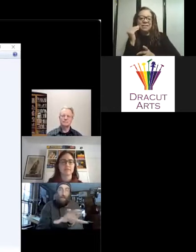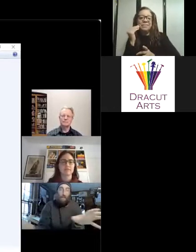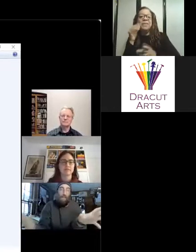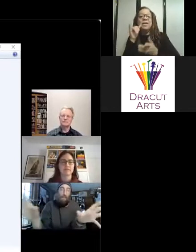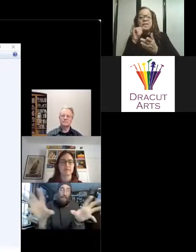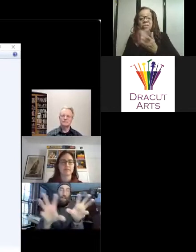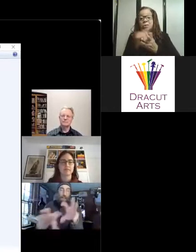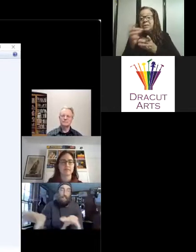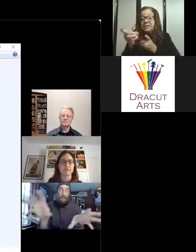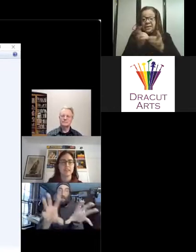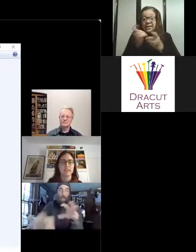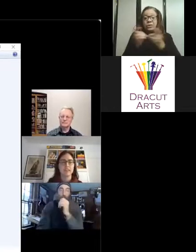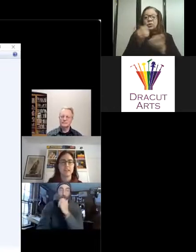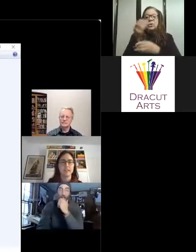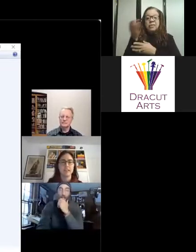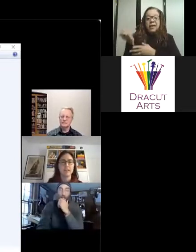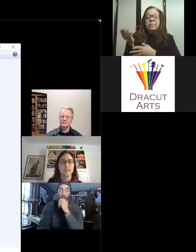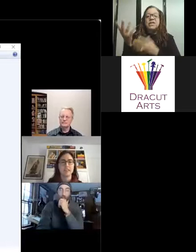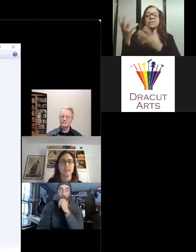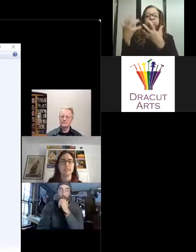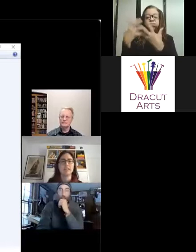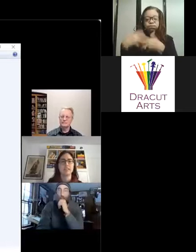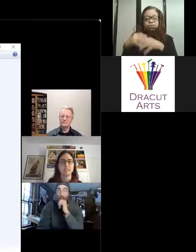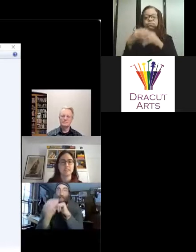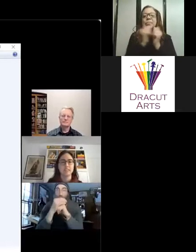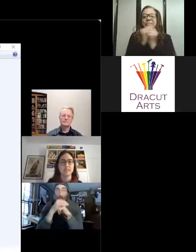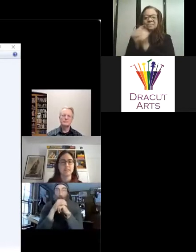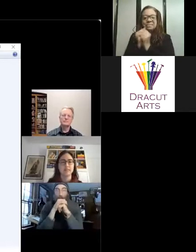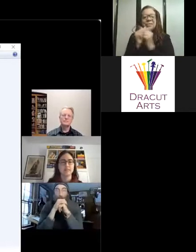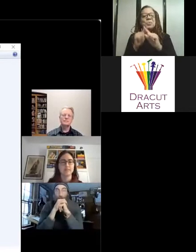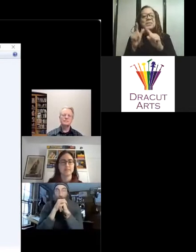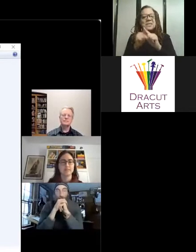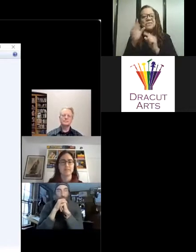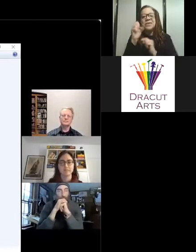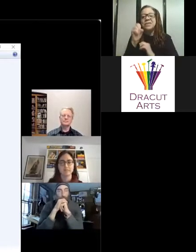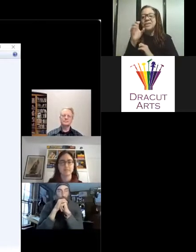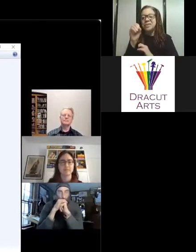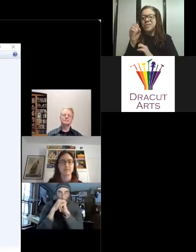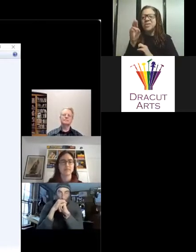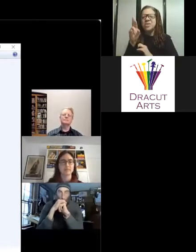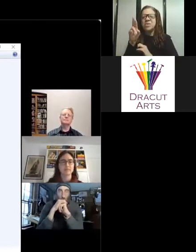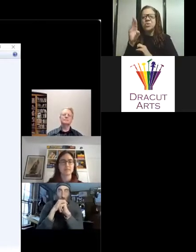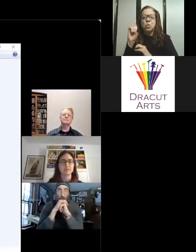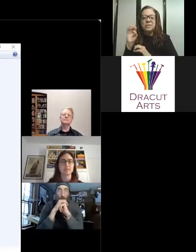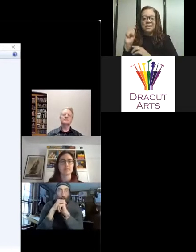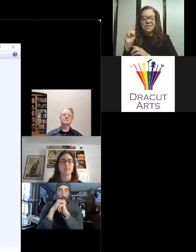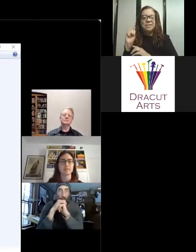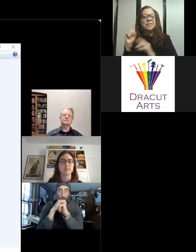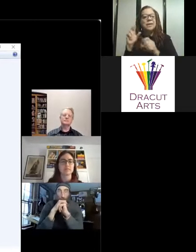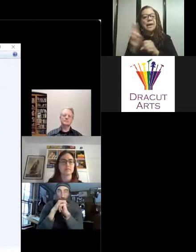But you have to kind of assemble them from lots of different sources. And one of the sources I'm using here, they are-- here's the regiment,